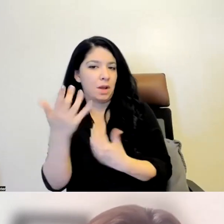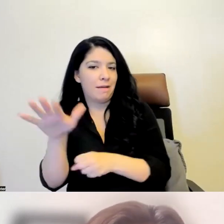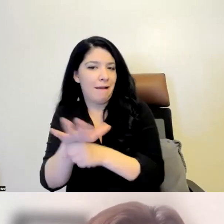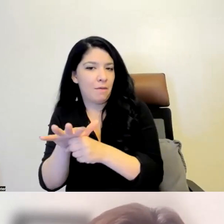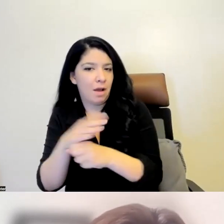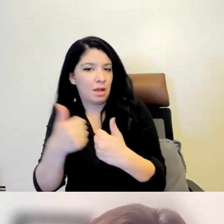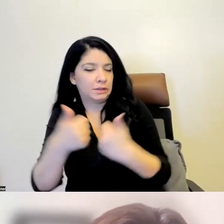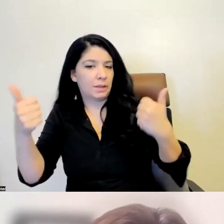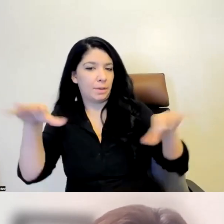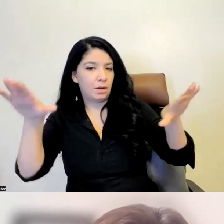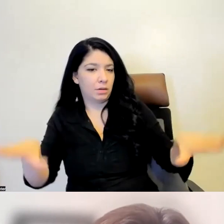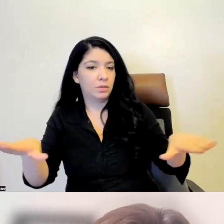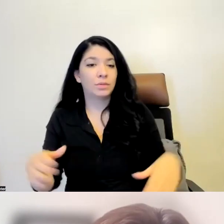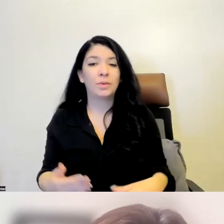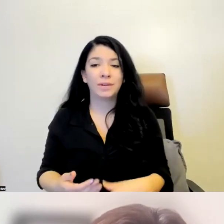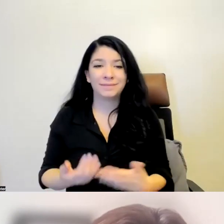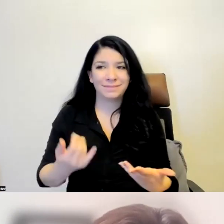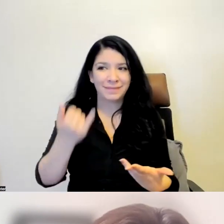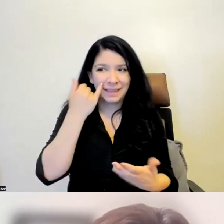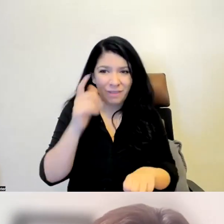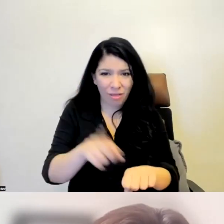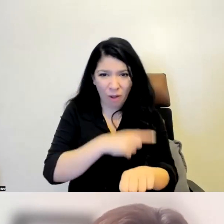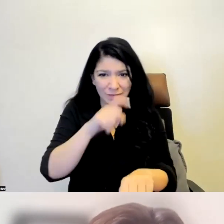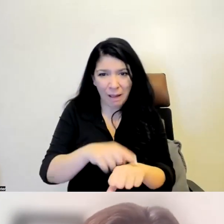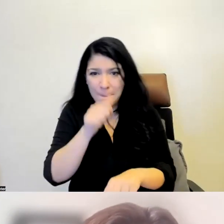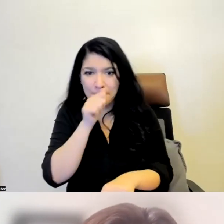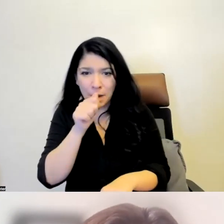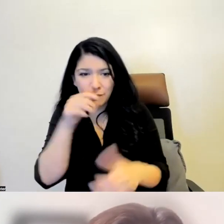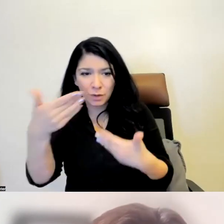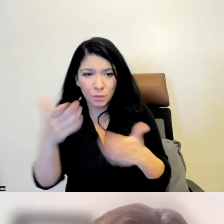private room if you are staying in for a long time. Where everybody -- all staff coming in